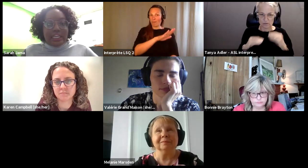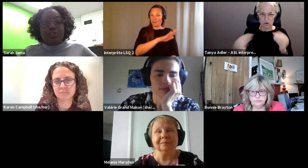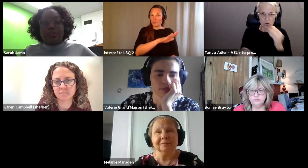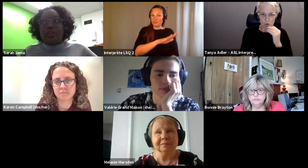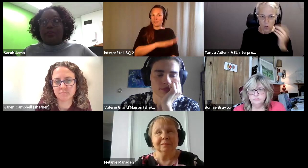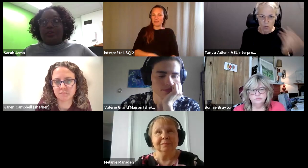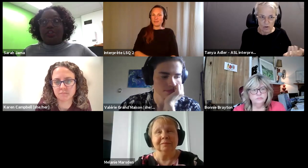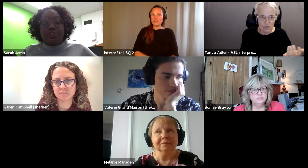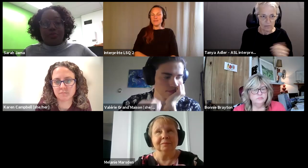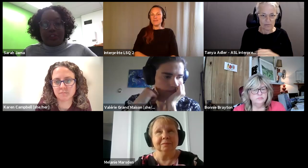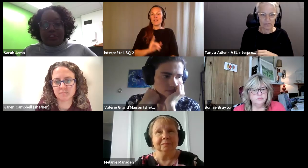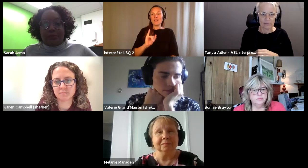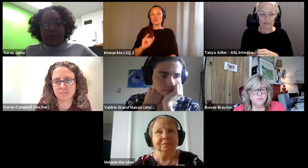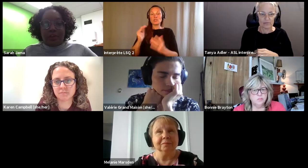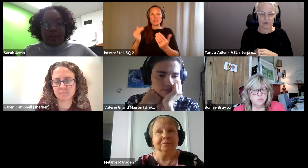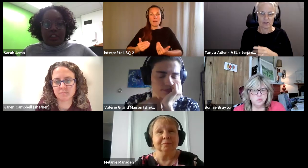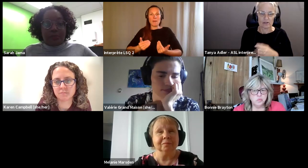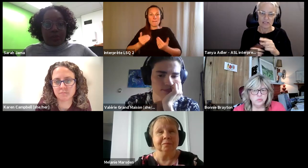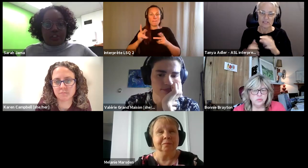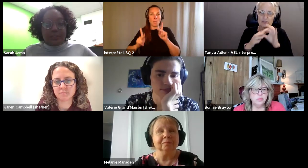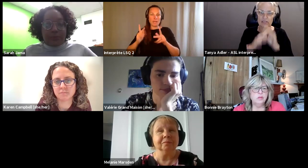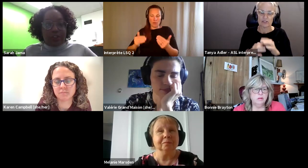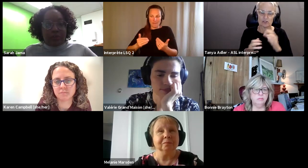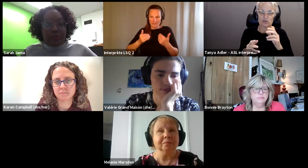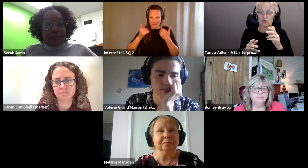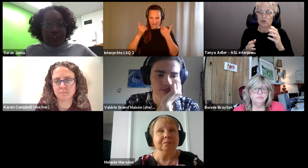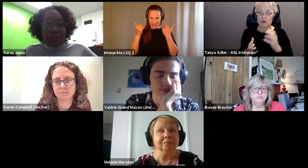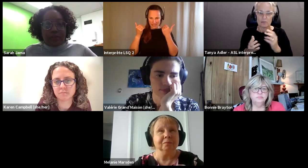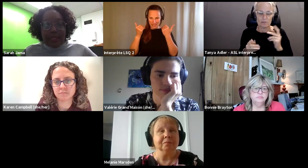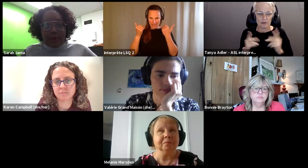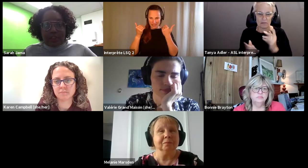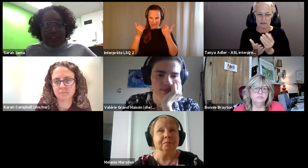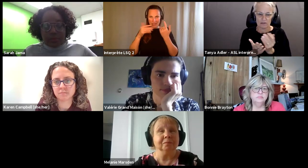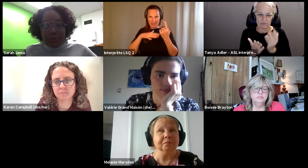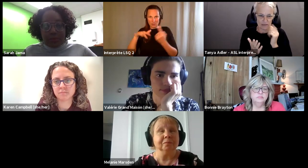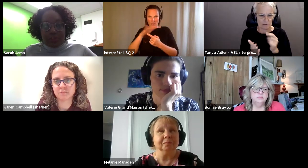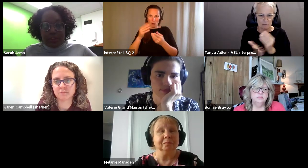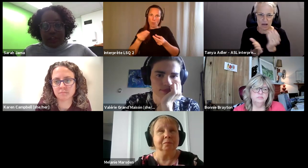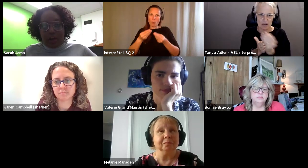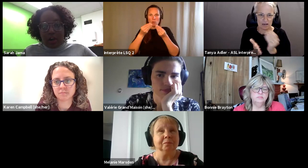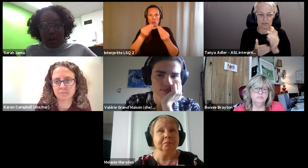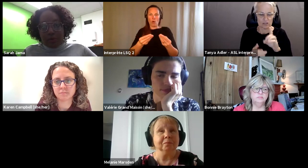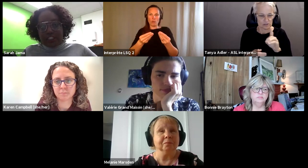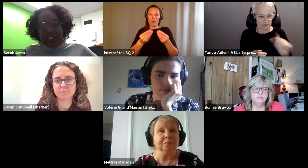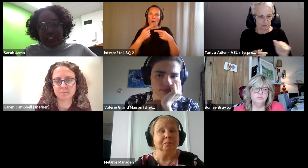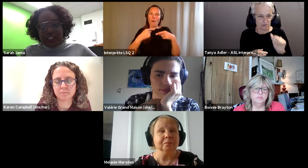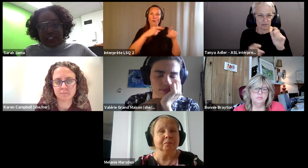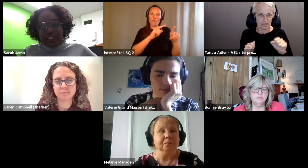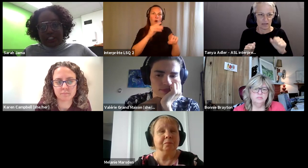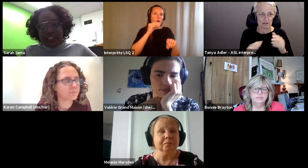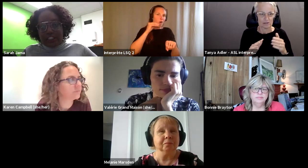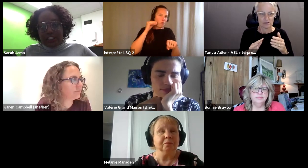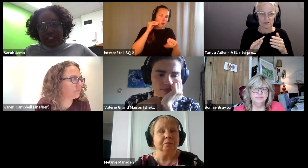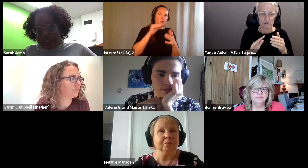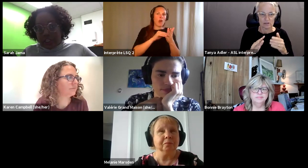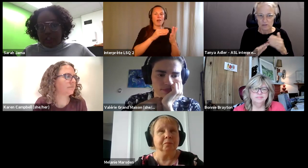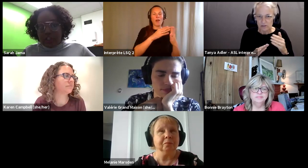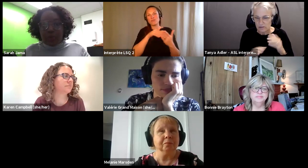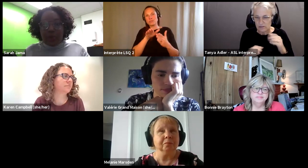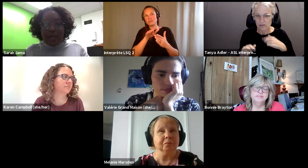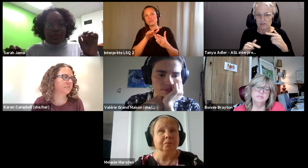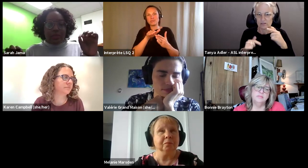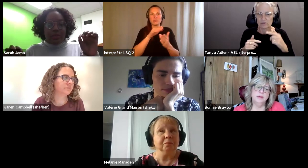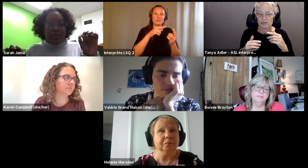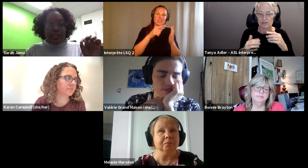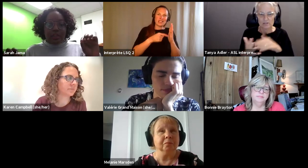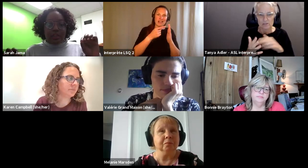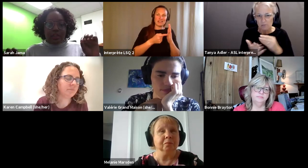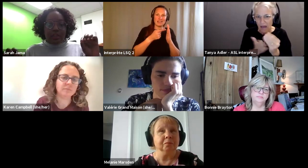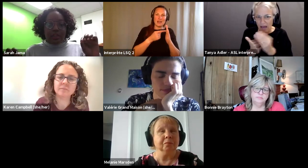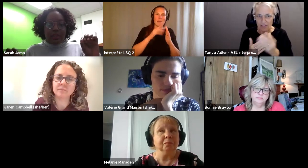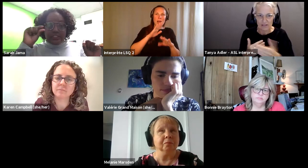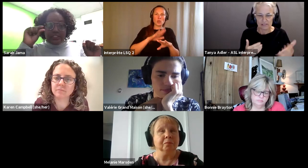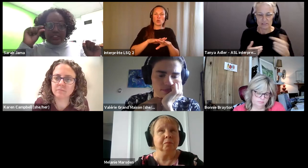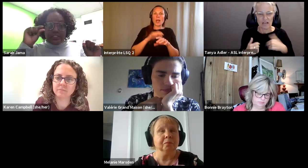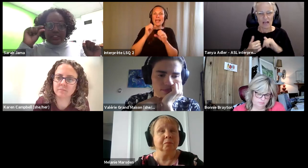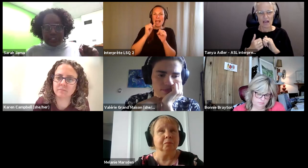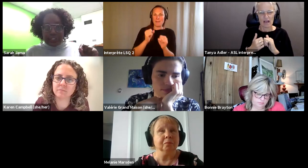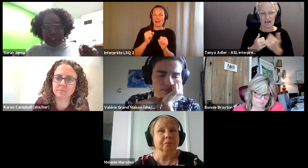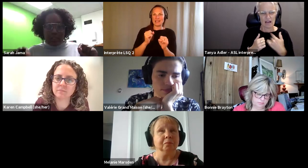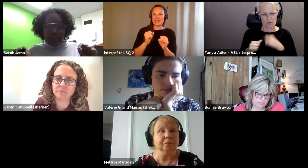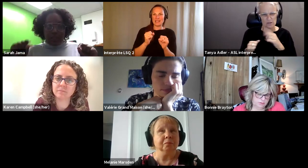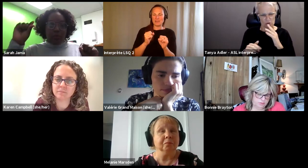Sarah Jama: it's built to around consumerism it's built specifically for the function of allowing disabled people to like operate and spend money in our society and stores, so how can we talk about accessibility policy.